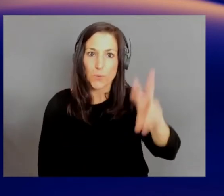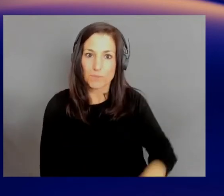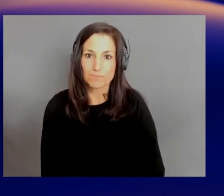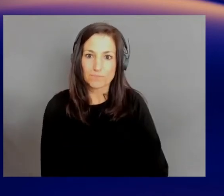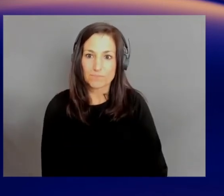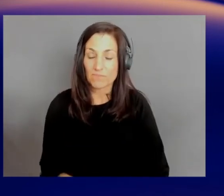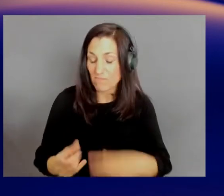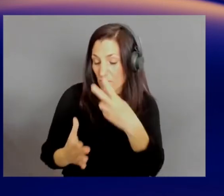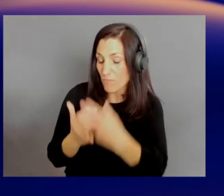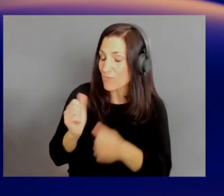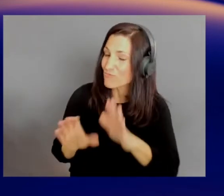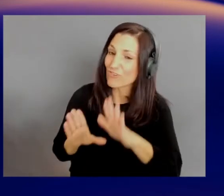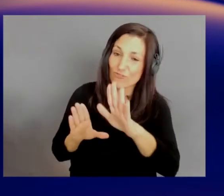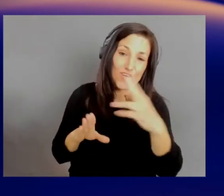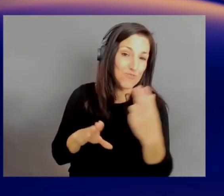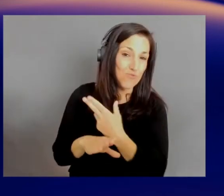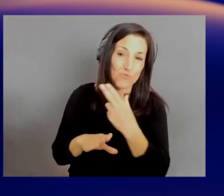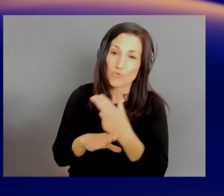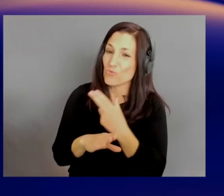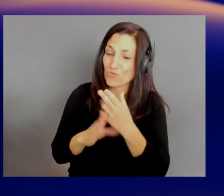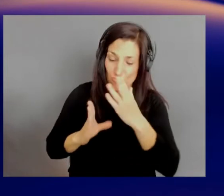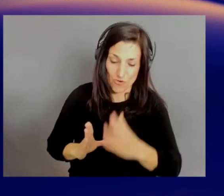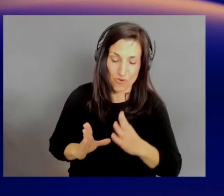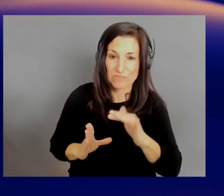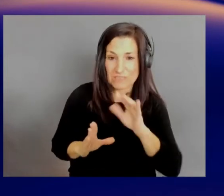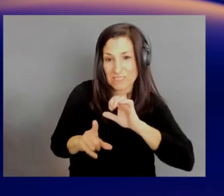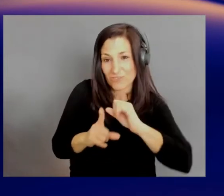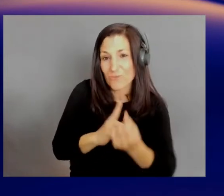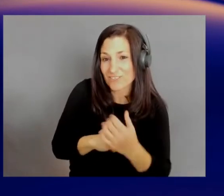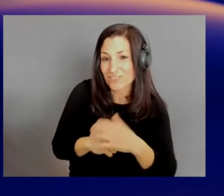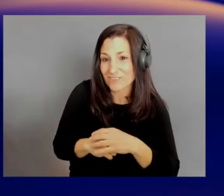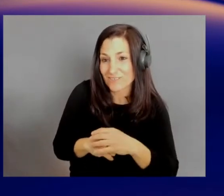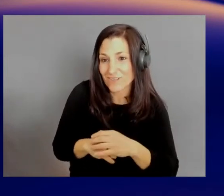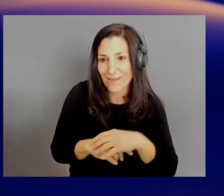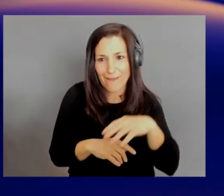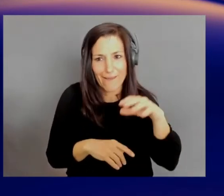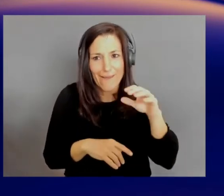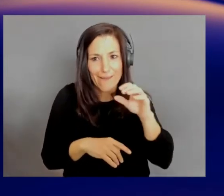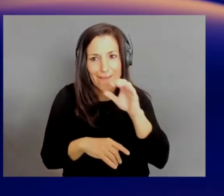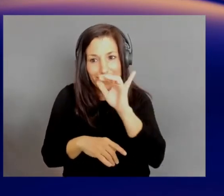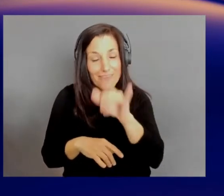That would've worked really well. It's an awesome use case, and a great segue. Pinpoint also supports,